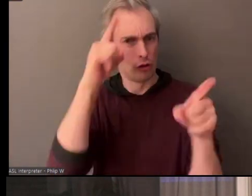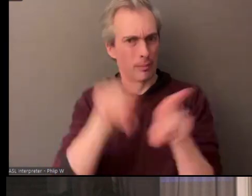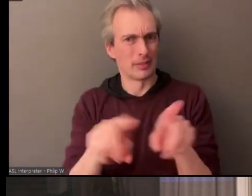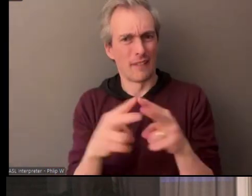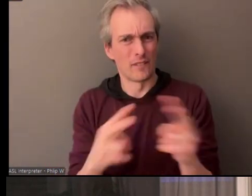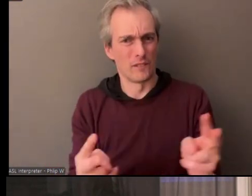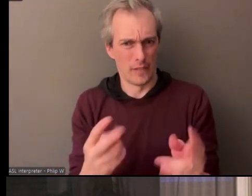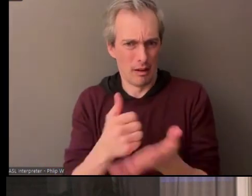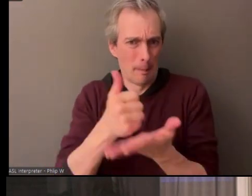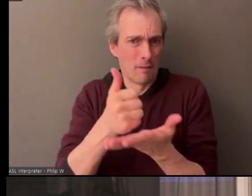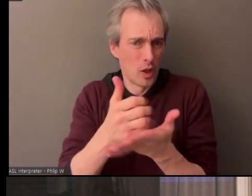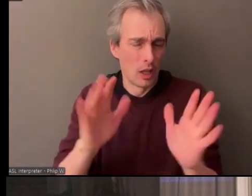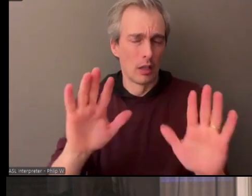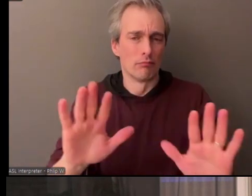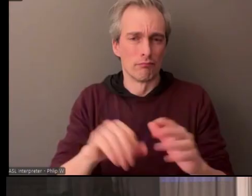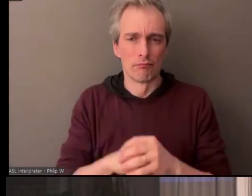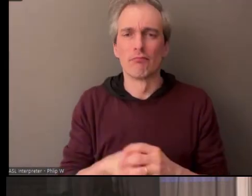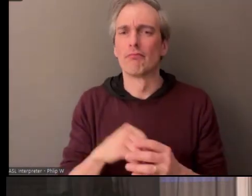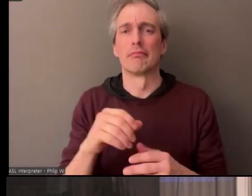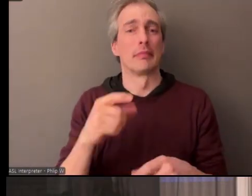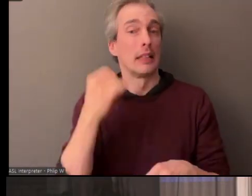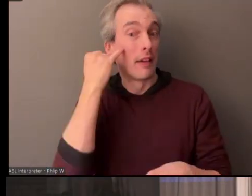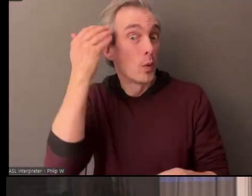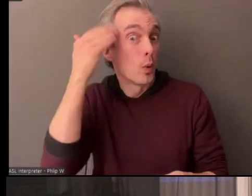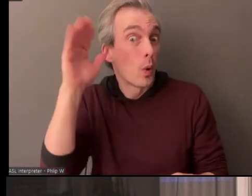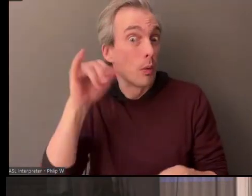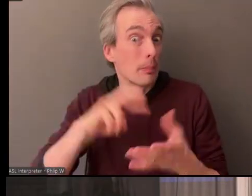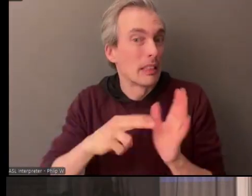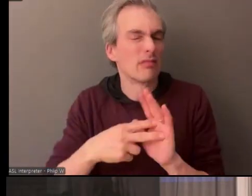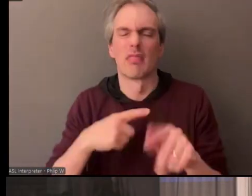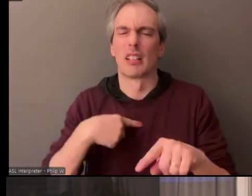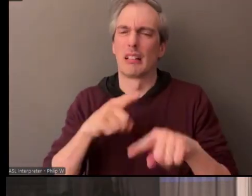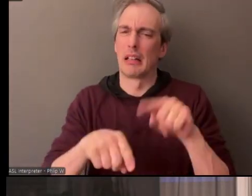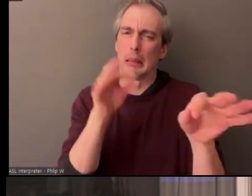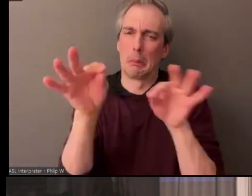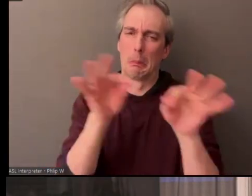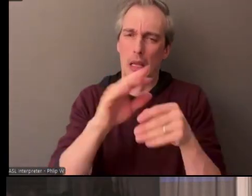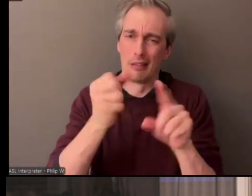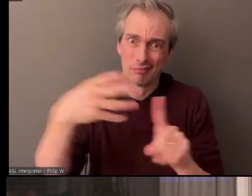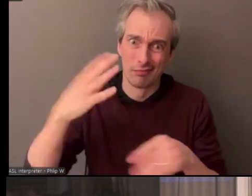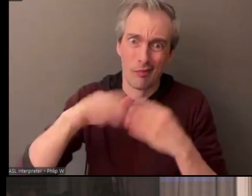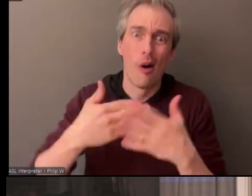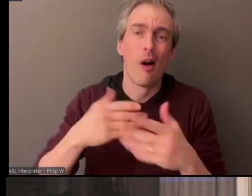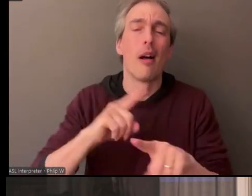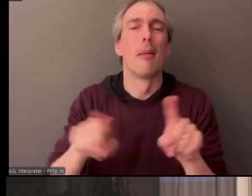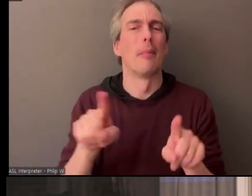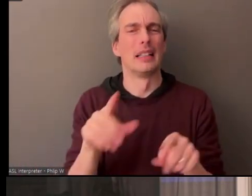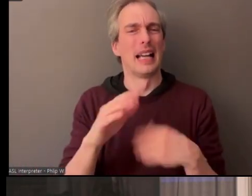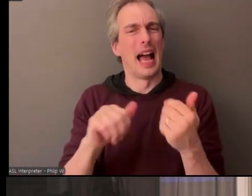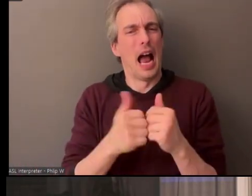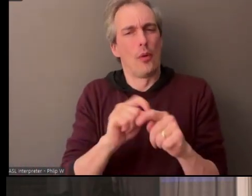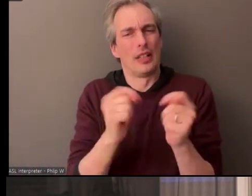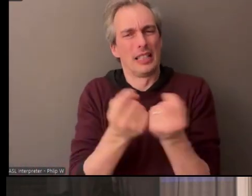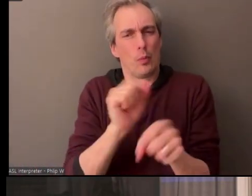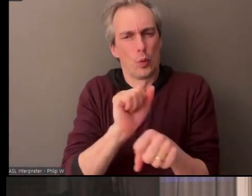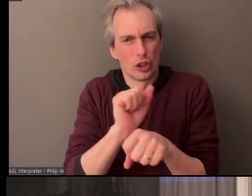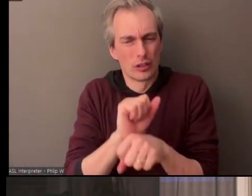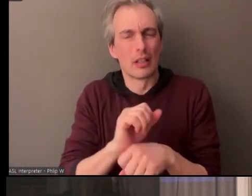you know, it's basically how the team works, what hours they're working, what is the culture they're trying to achieve. But it also includes something called a definition of ready